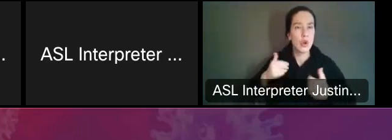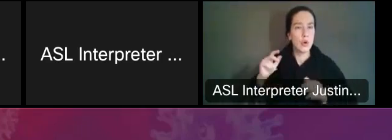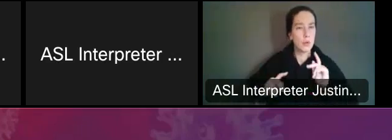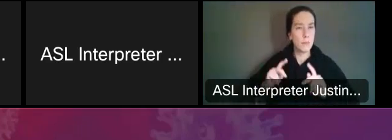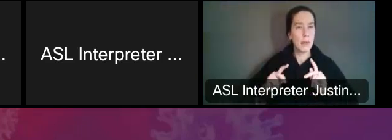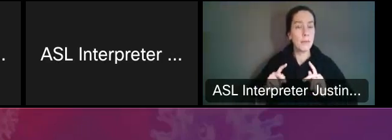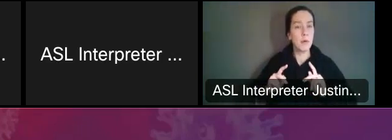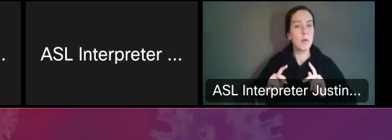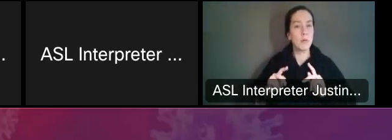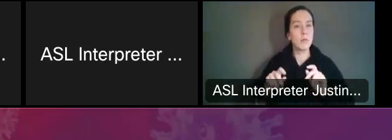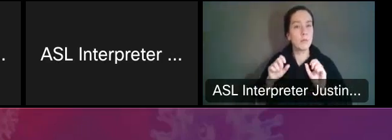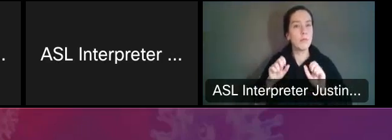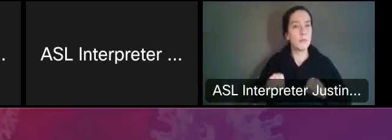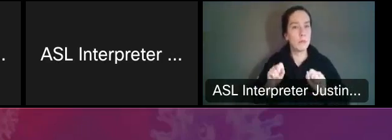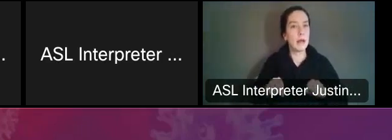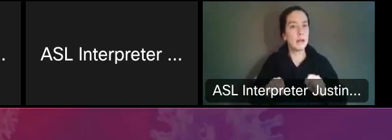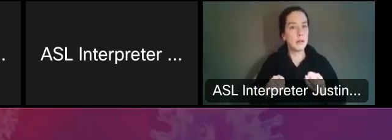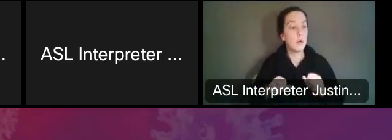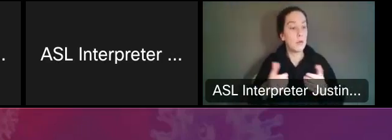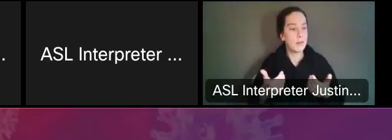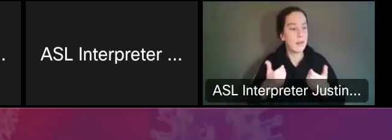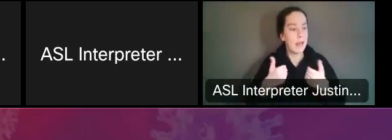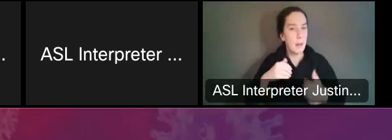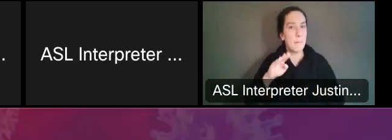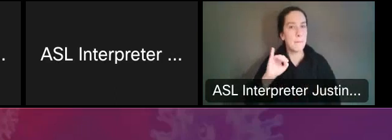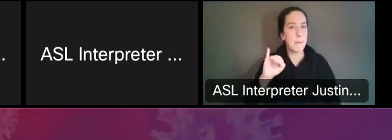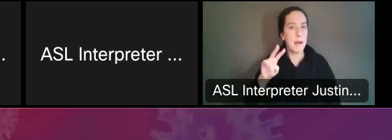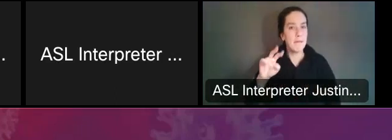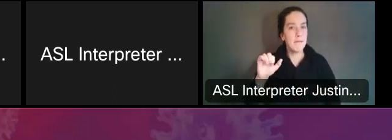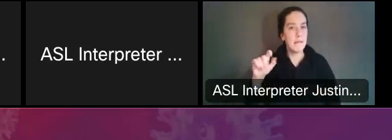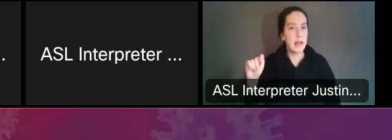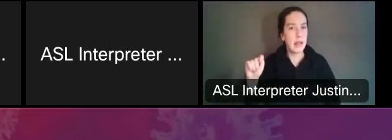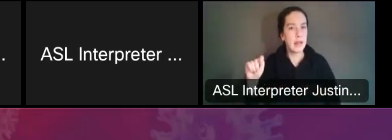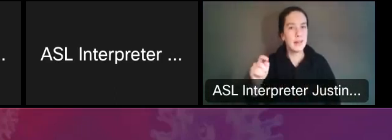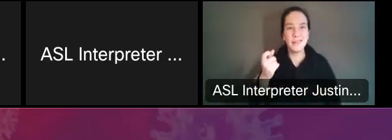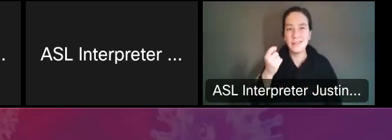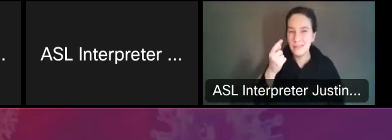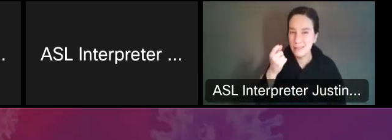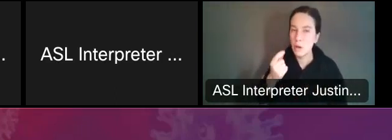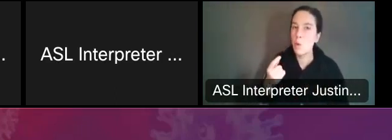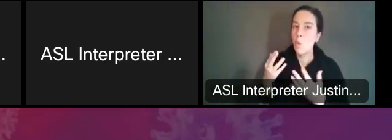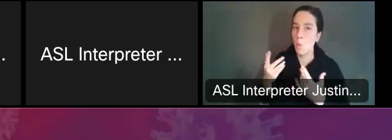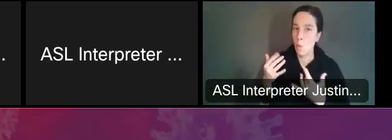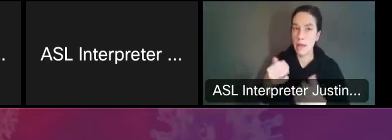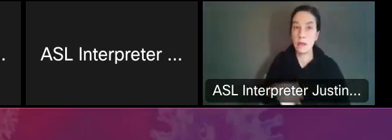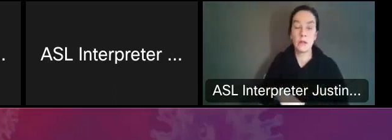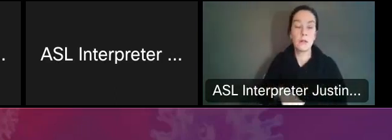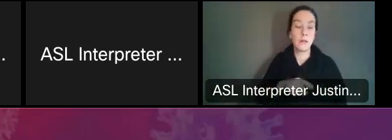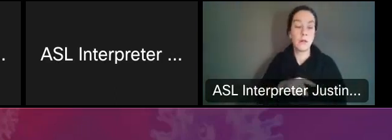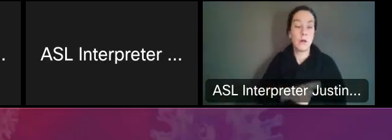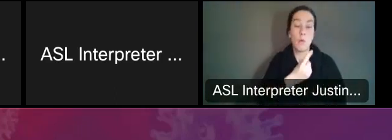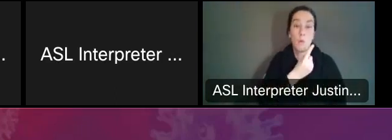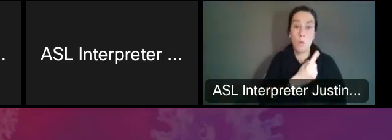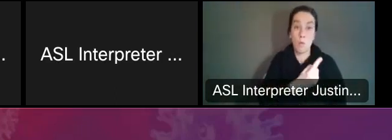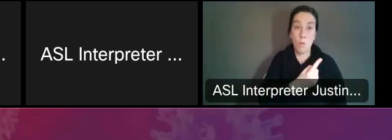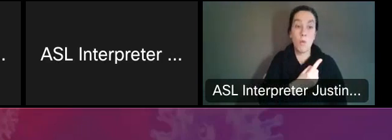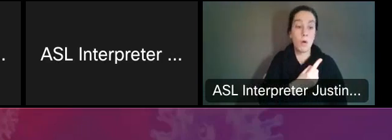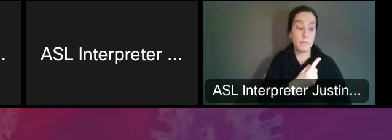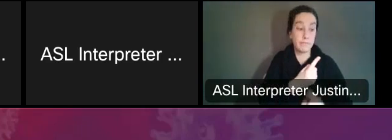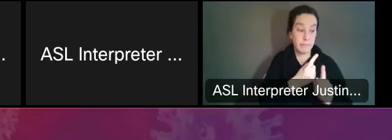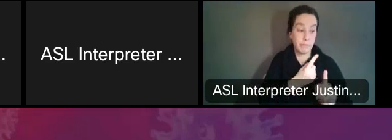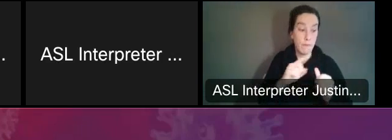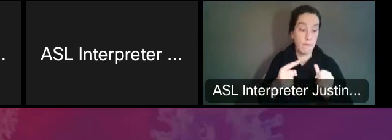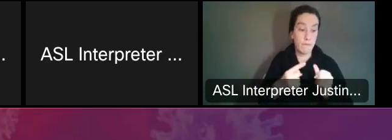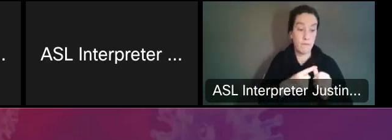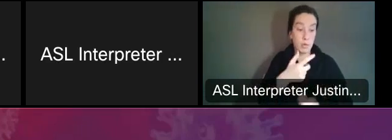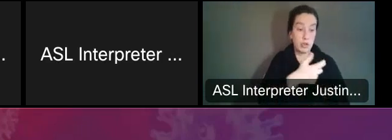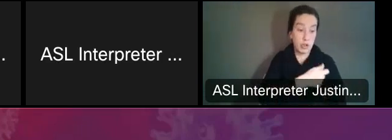It is important for people to stick to the interval by waiting at least 2 months from the last covert 19 vaccine dose before getting their vaccine.